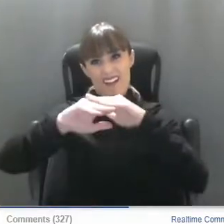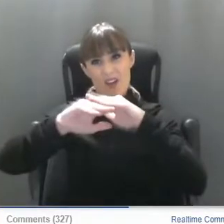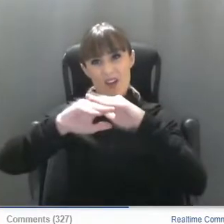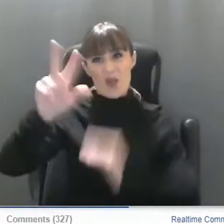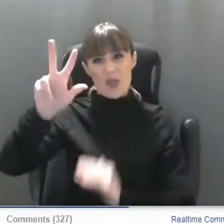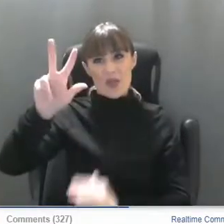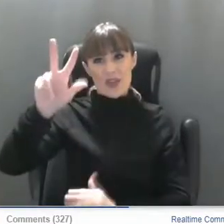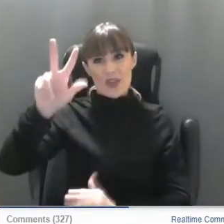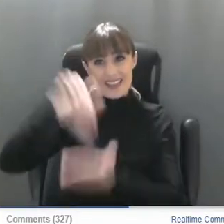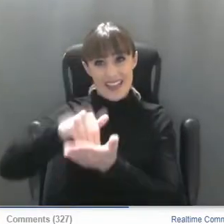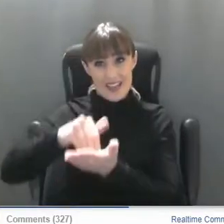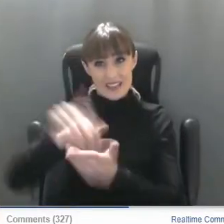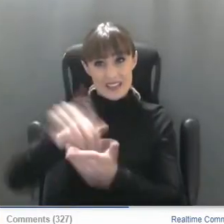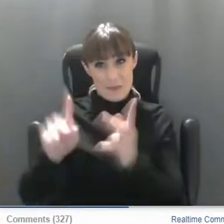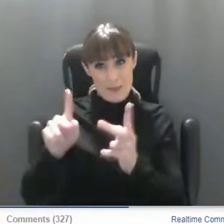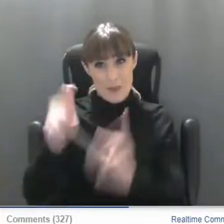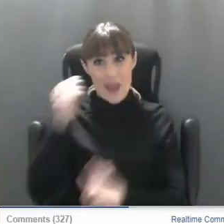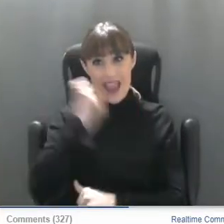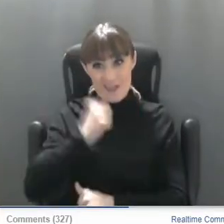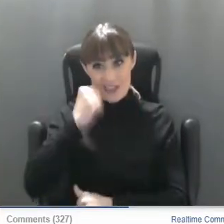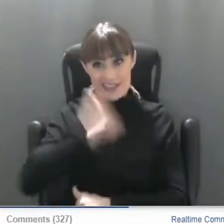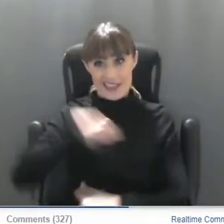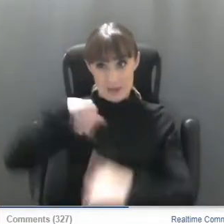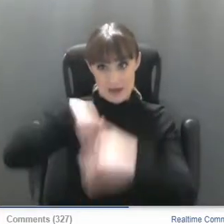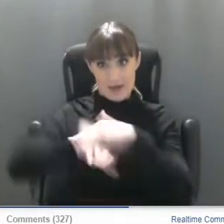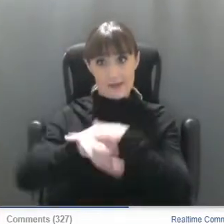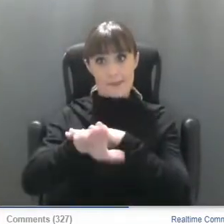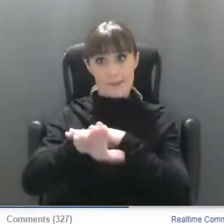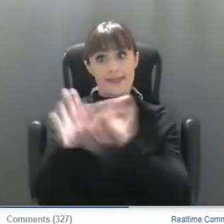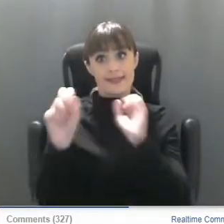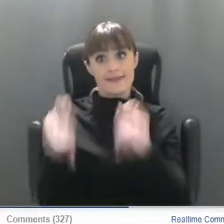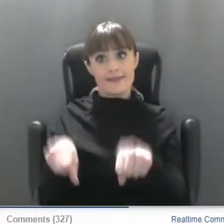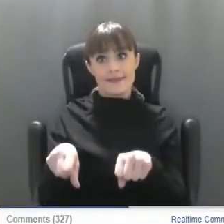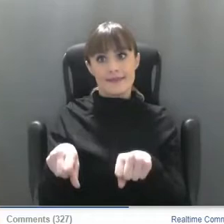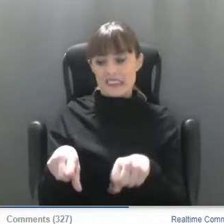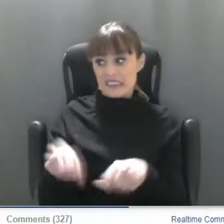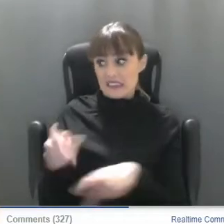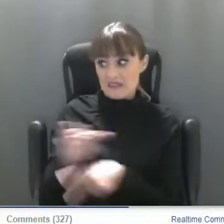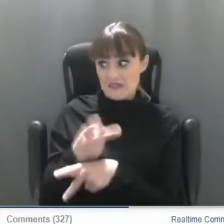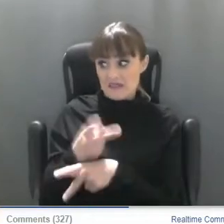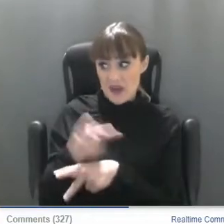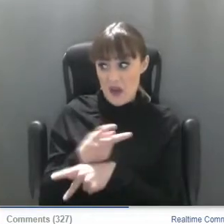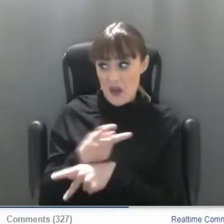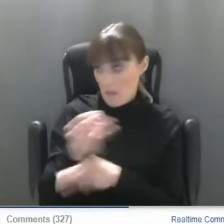do the math before I came down, to see how many that is per half-hour.